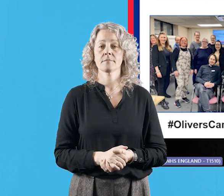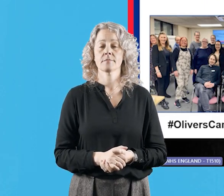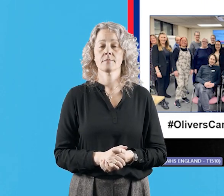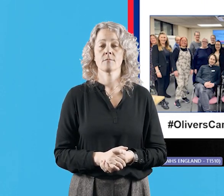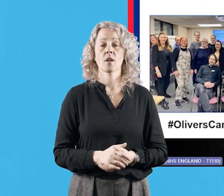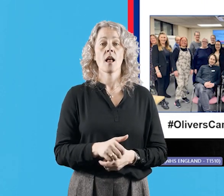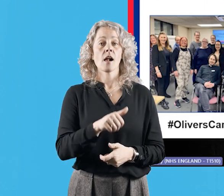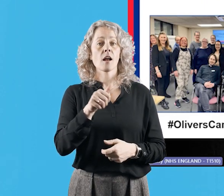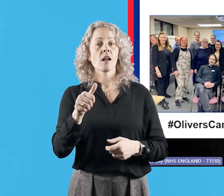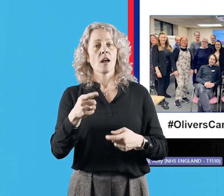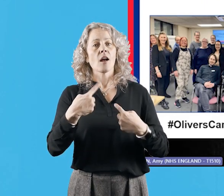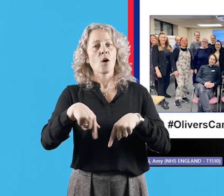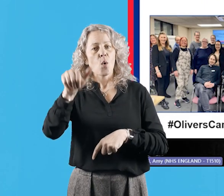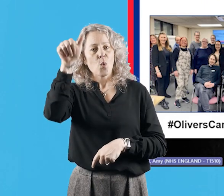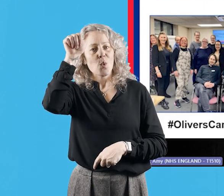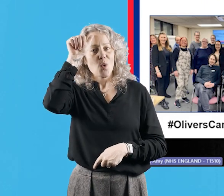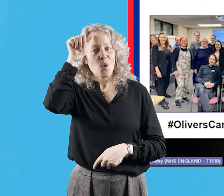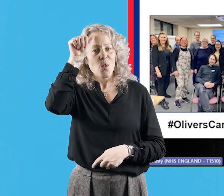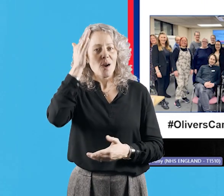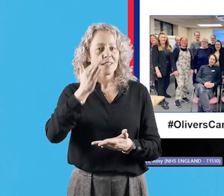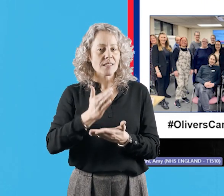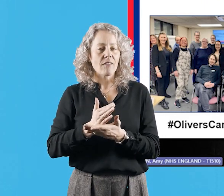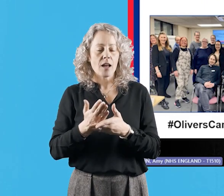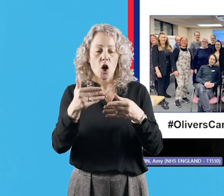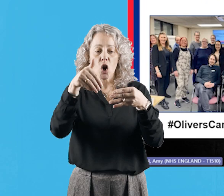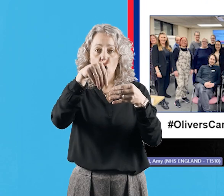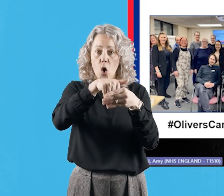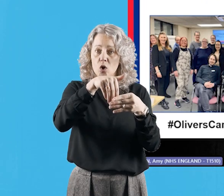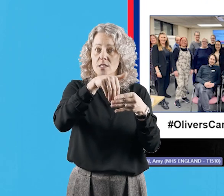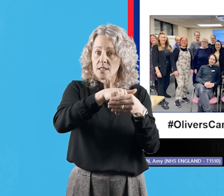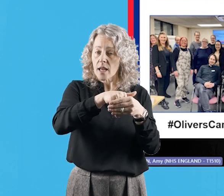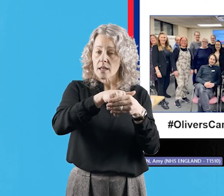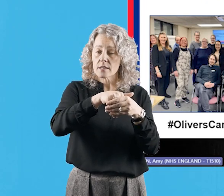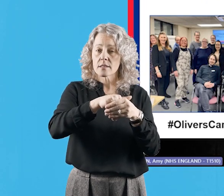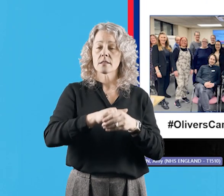We are of course aware that the content and the the kind of the